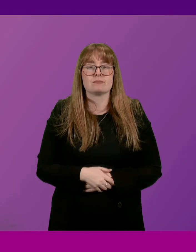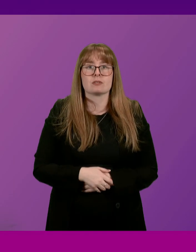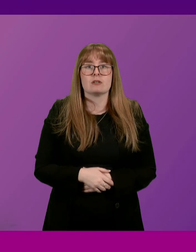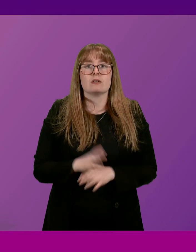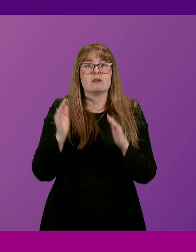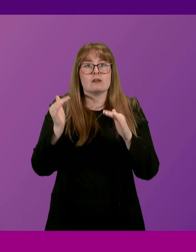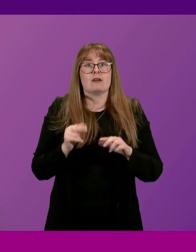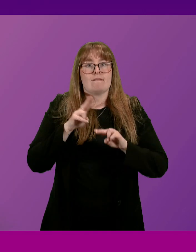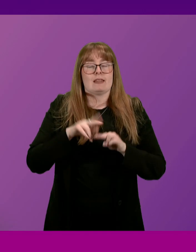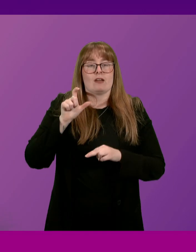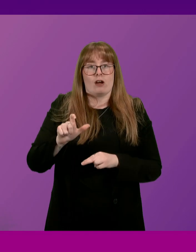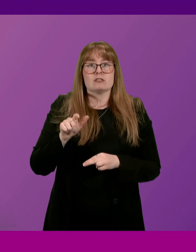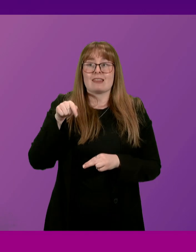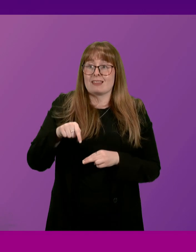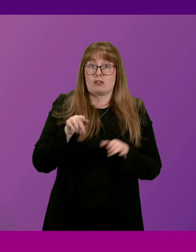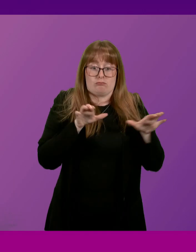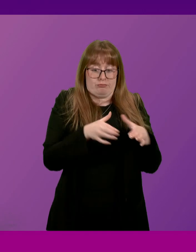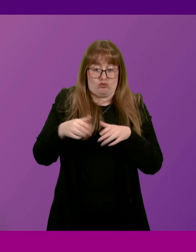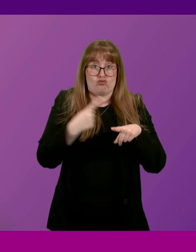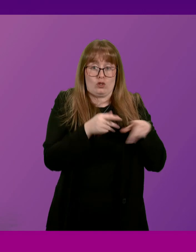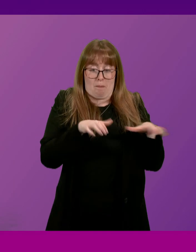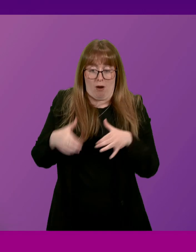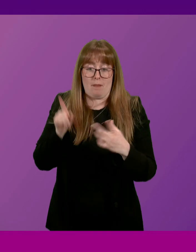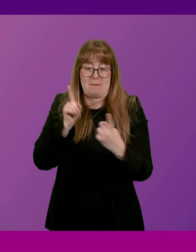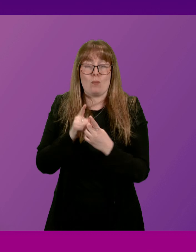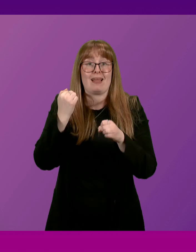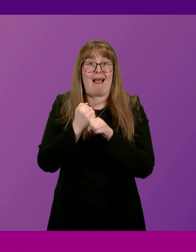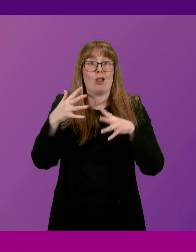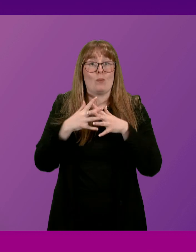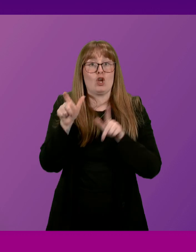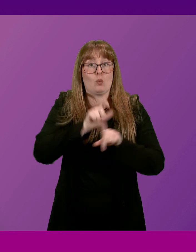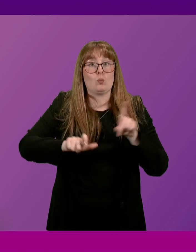This week, a cross-party group of MSPs met the Galloway community hospital action group to